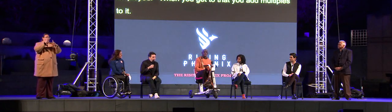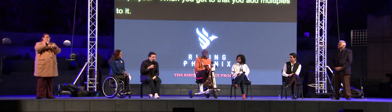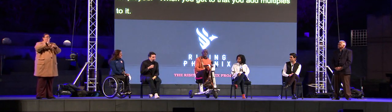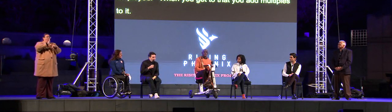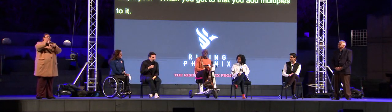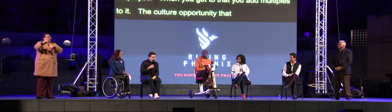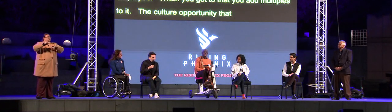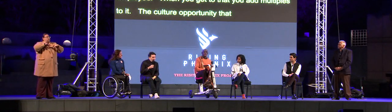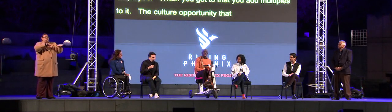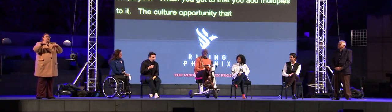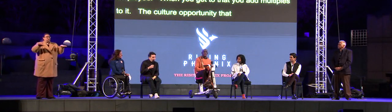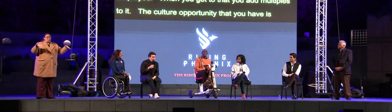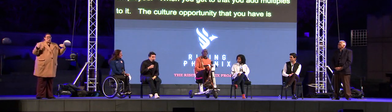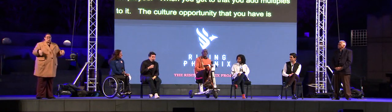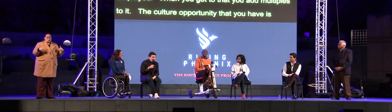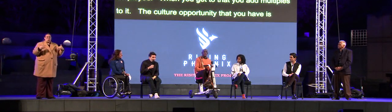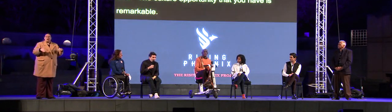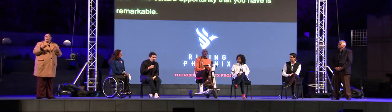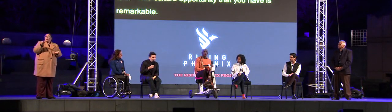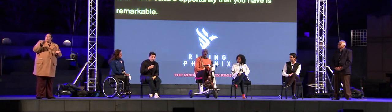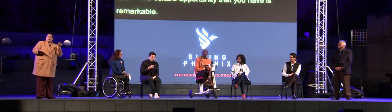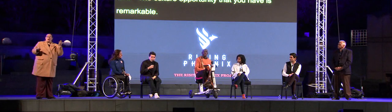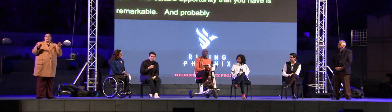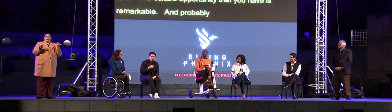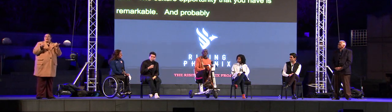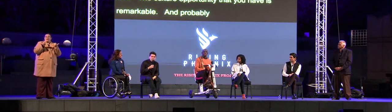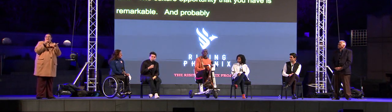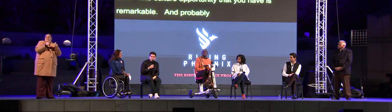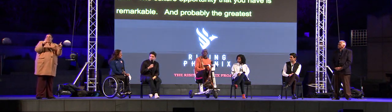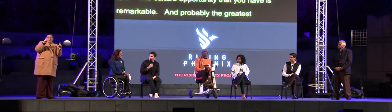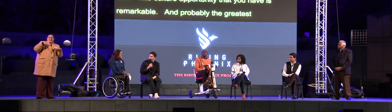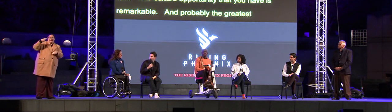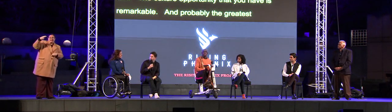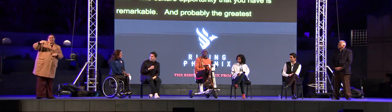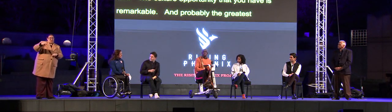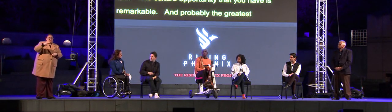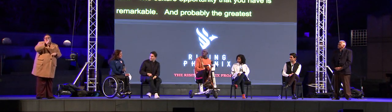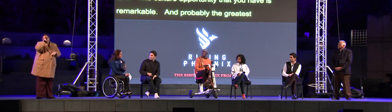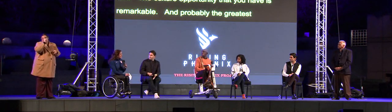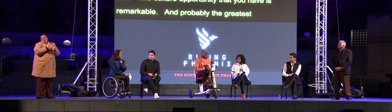and probably the greatest in history, to be fair.